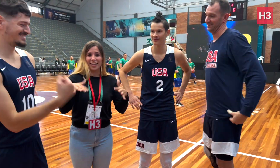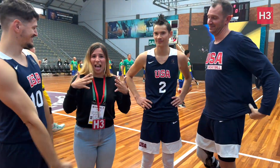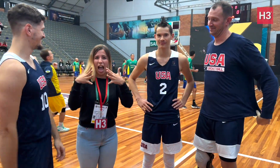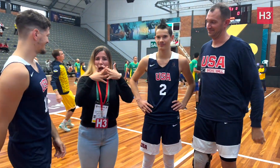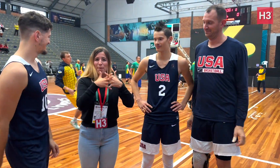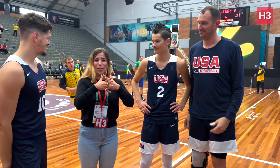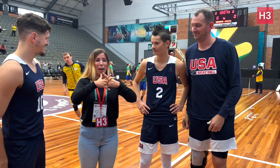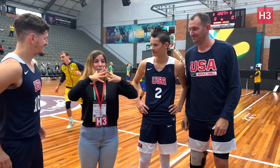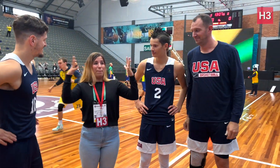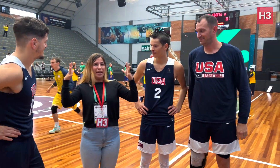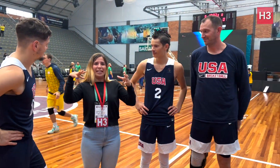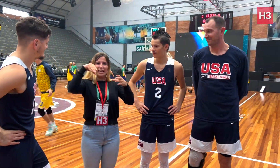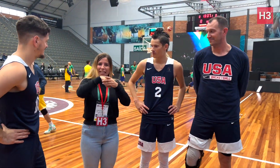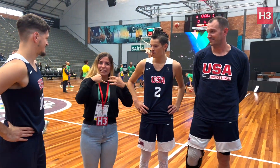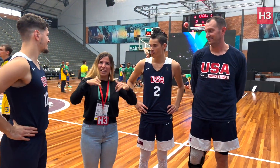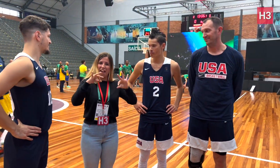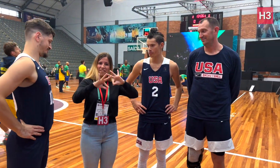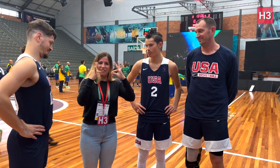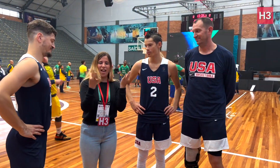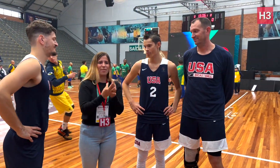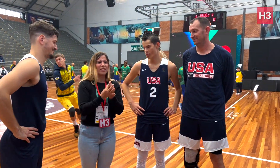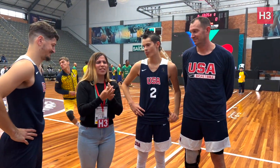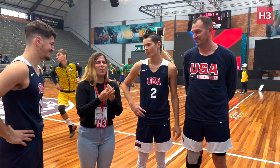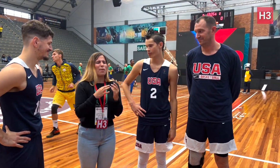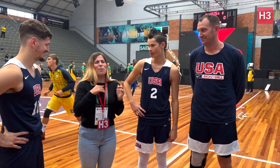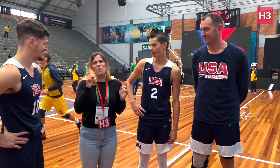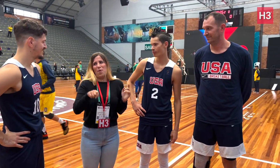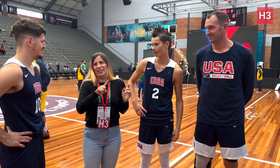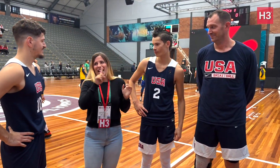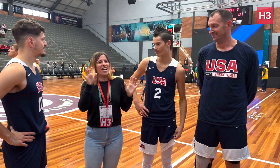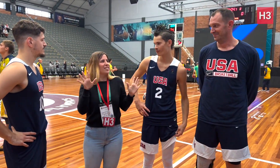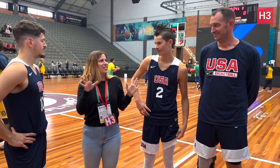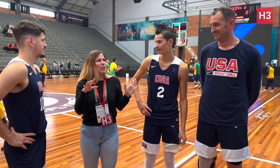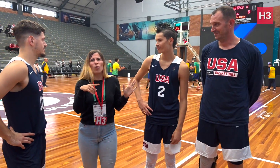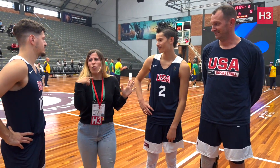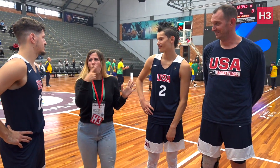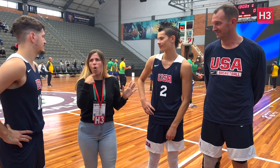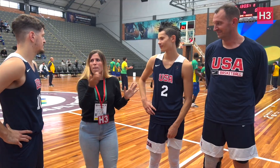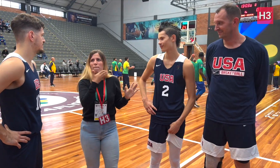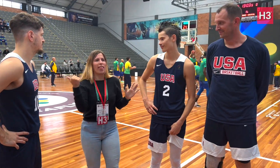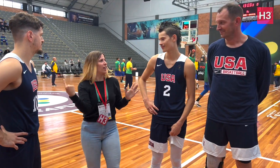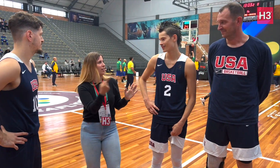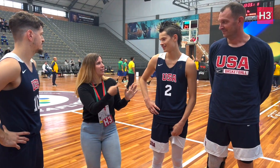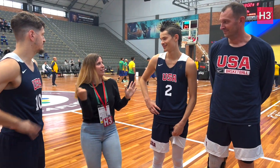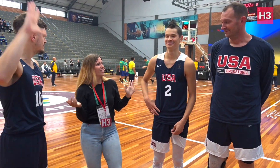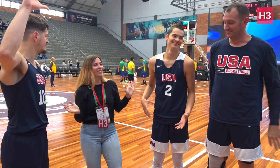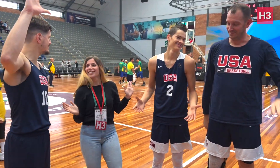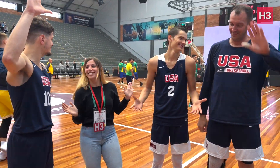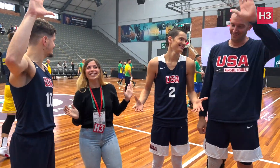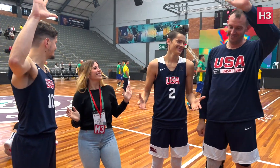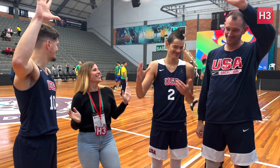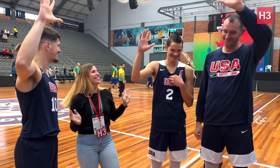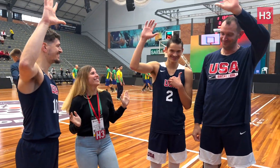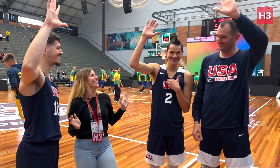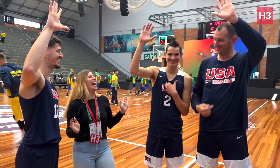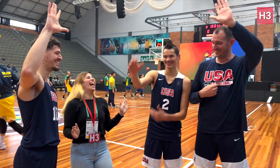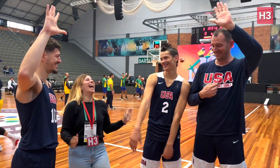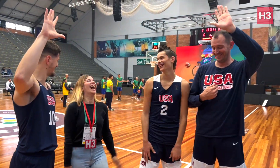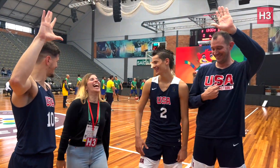Wow, the USA’s so big into families! I must ask them, who is the best player? Me!